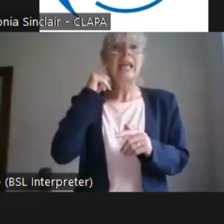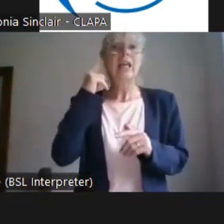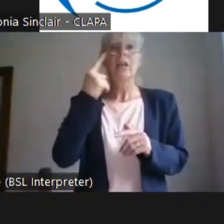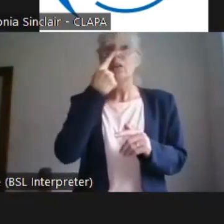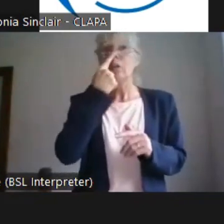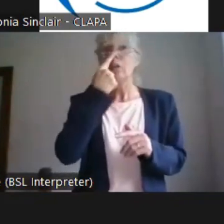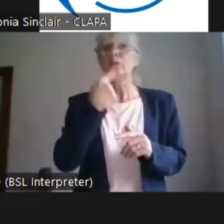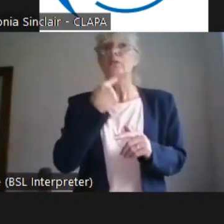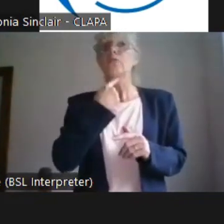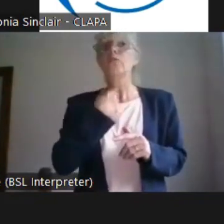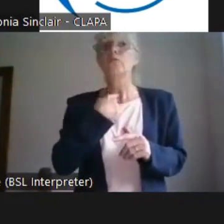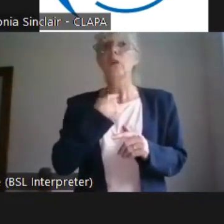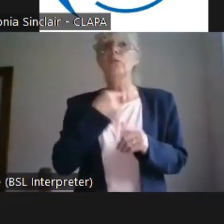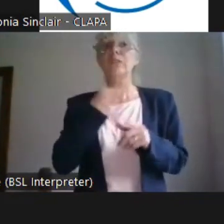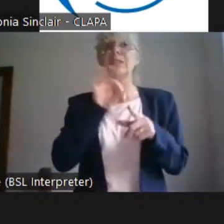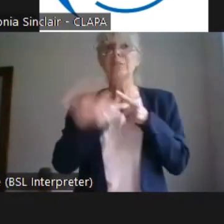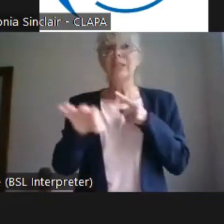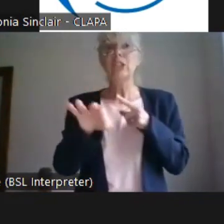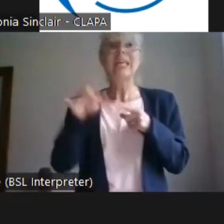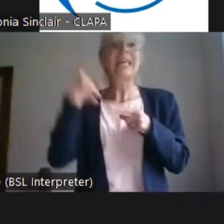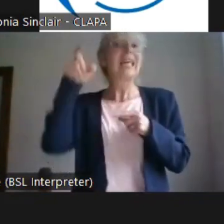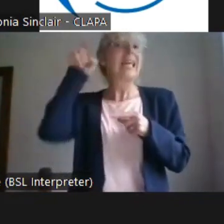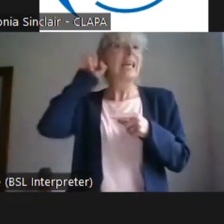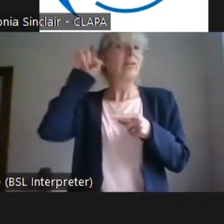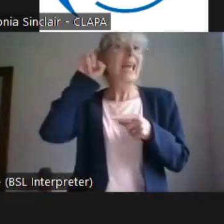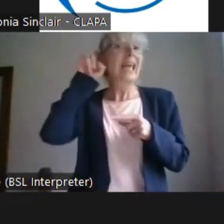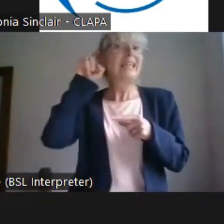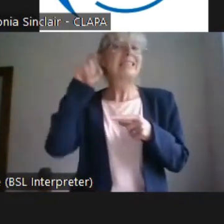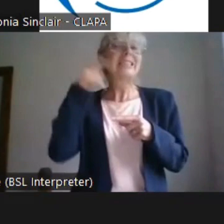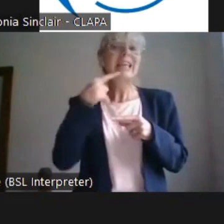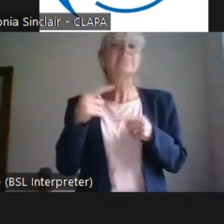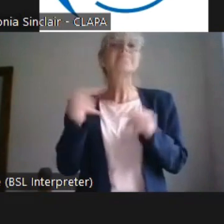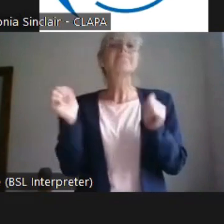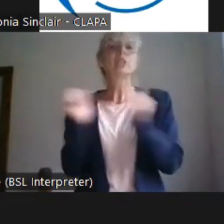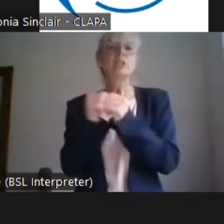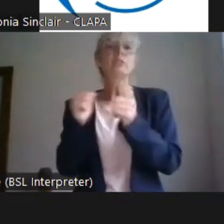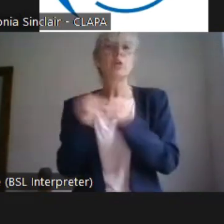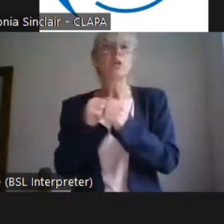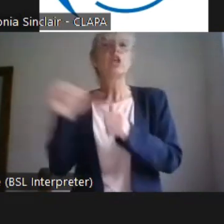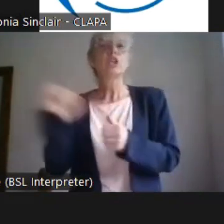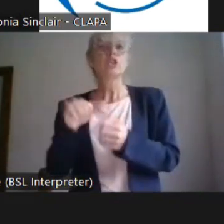would be suitable they should be referring you to the Audiology their local Audiology department so